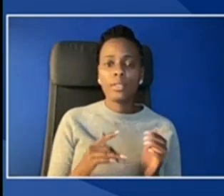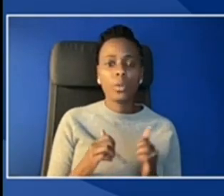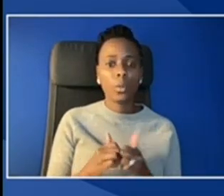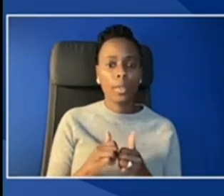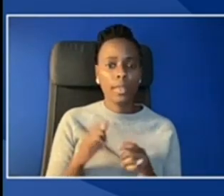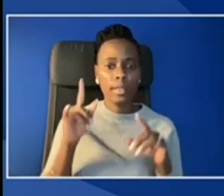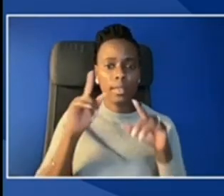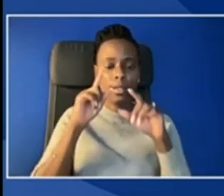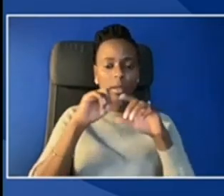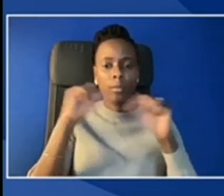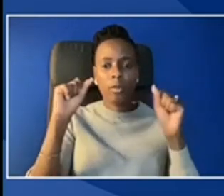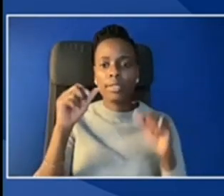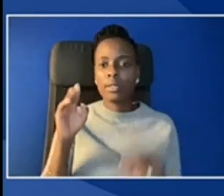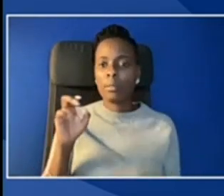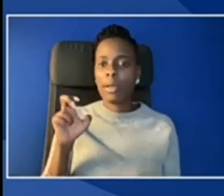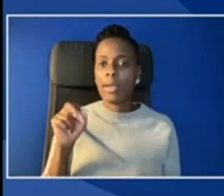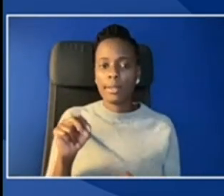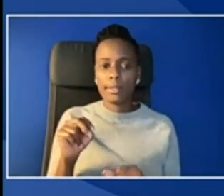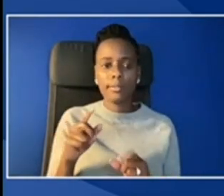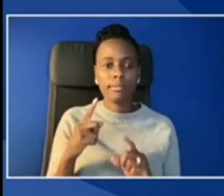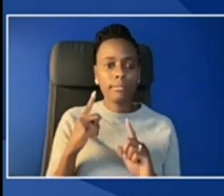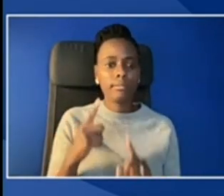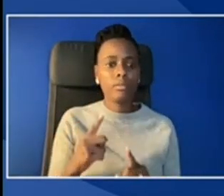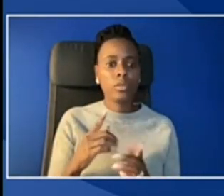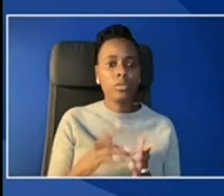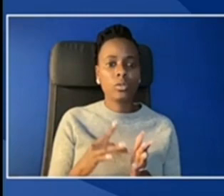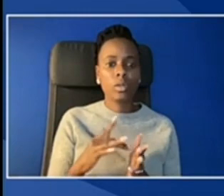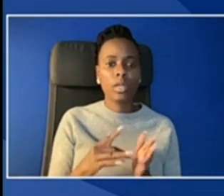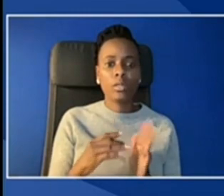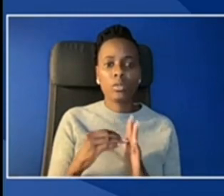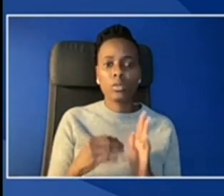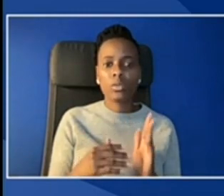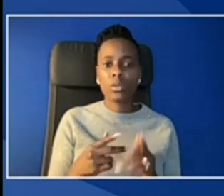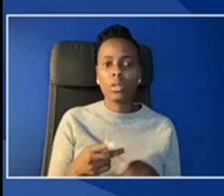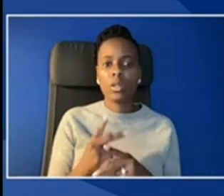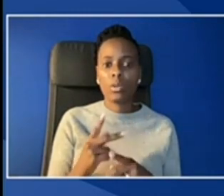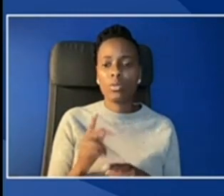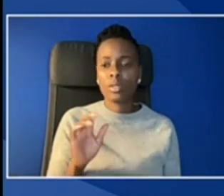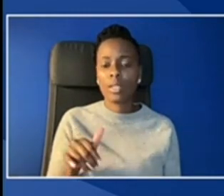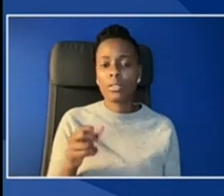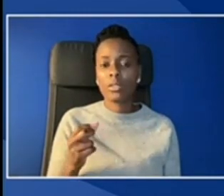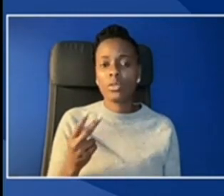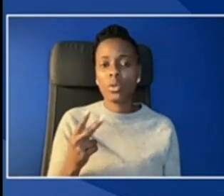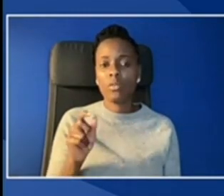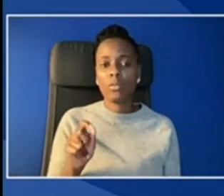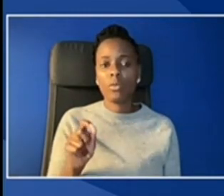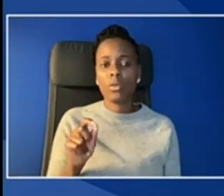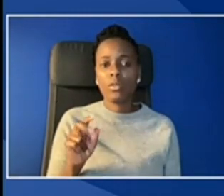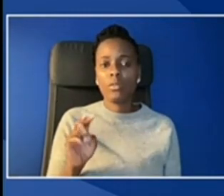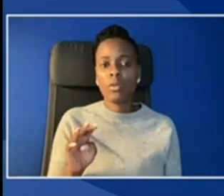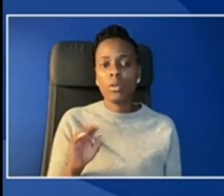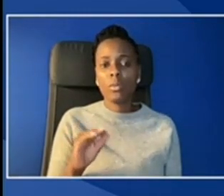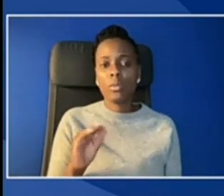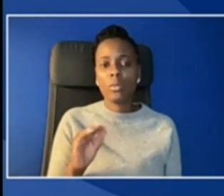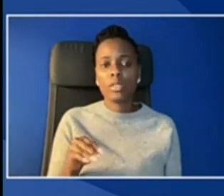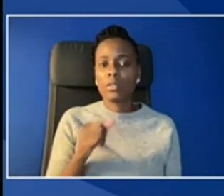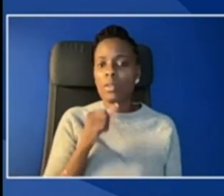student loans, which is 12.4% of Arizona state population. The average student loan in Arizona is